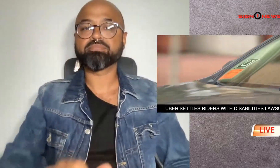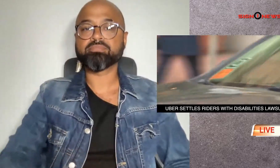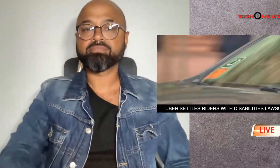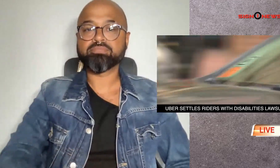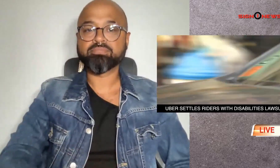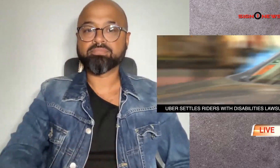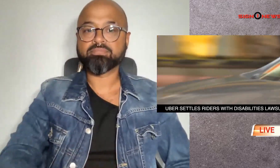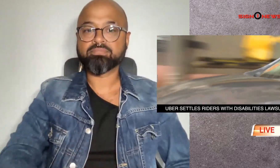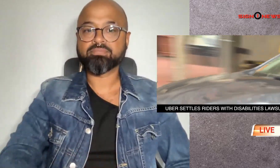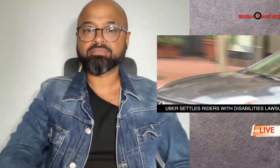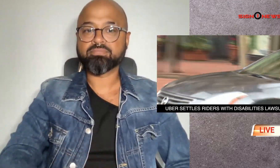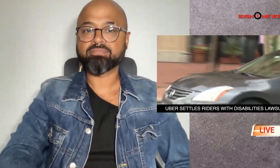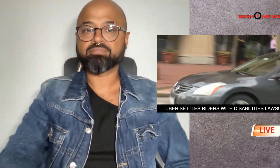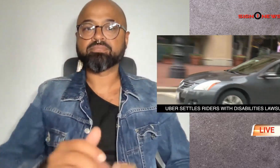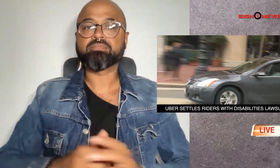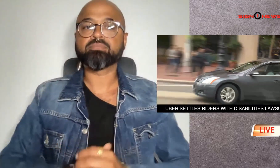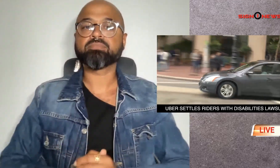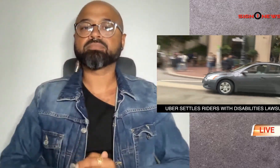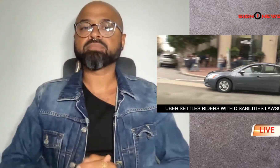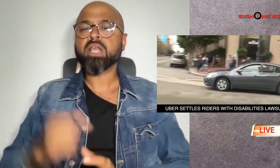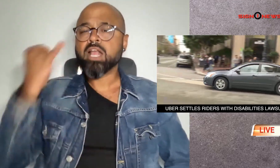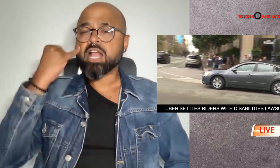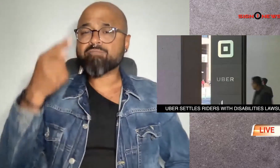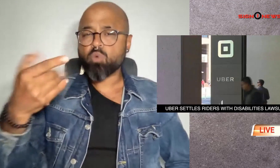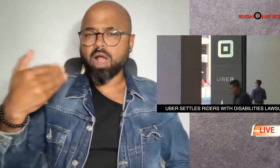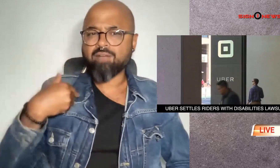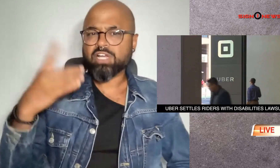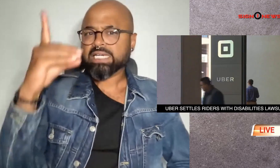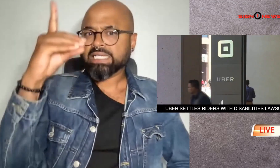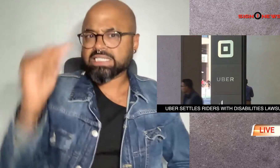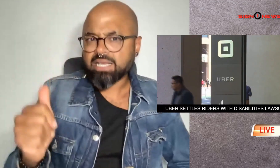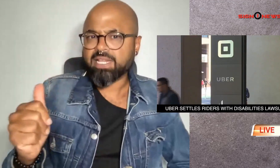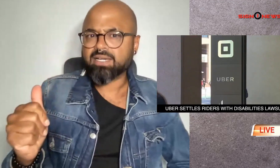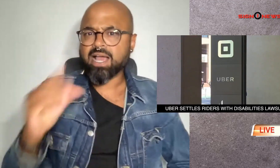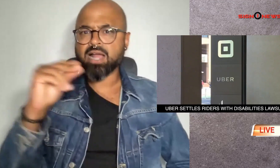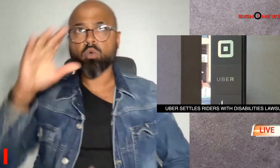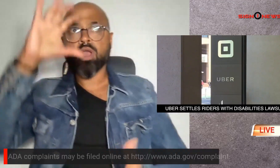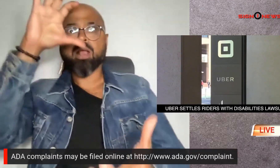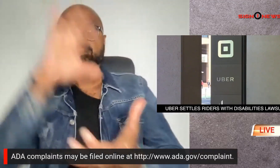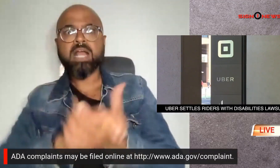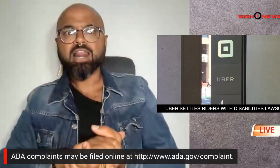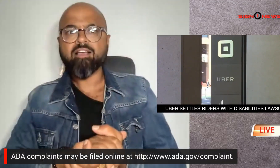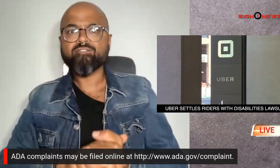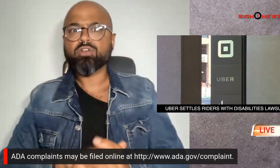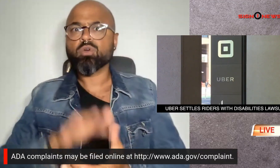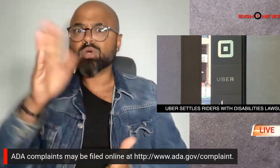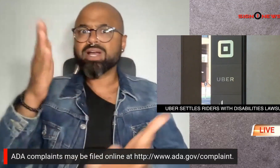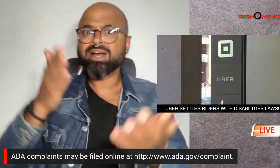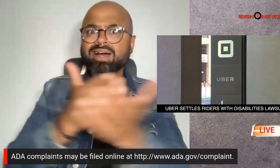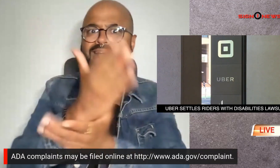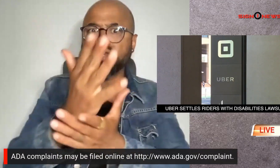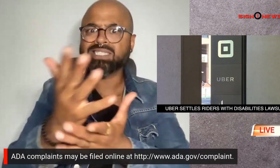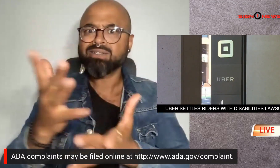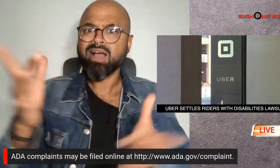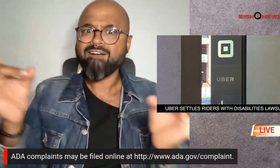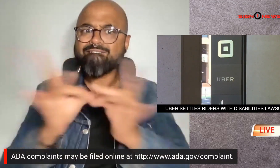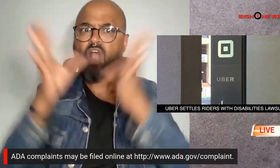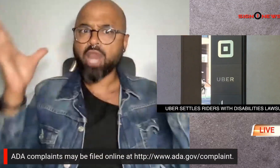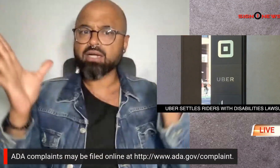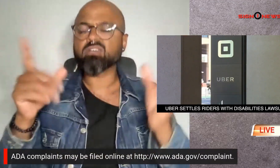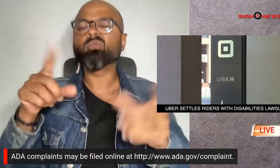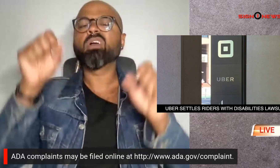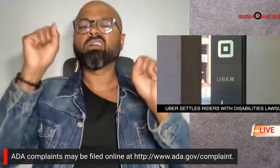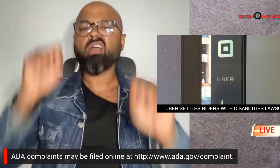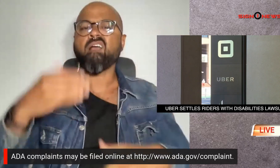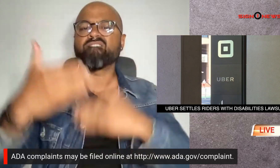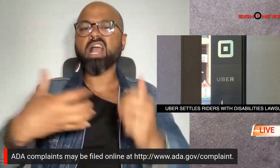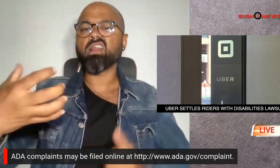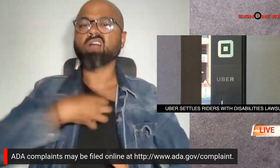more time to get into an Uber due to a disability if you have a disability and you believe your